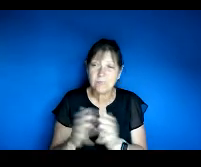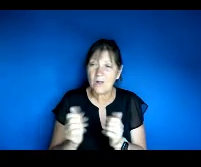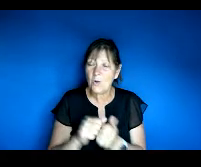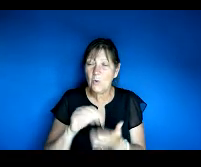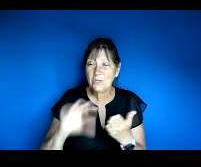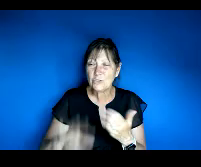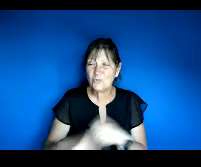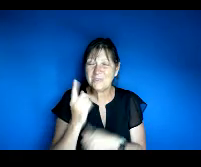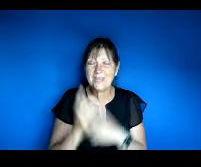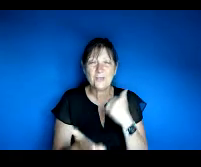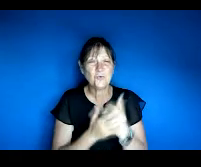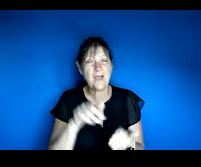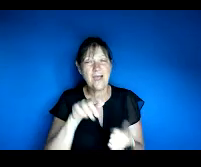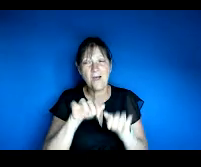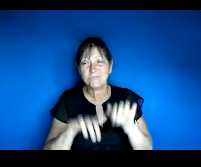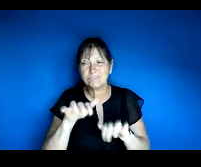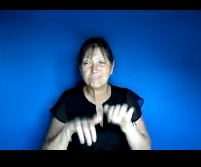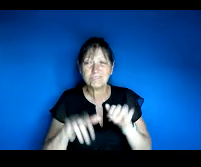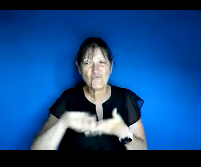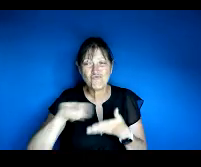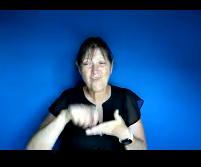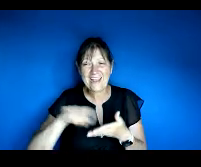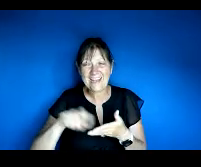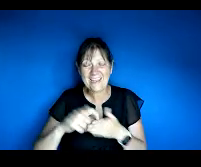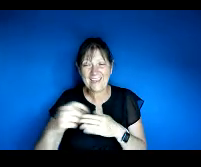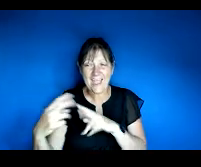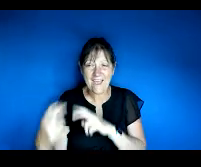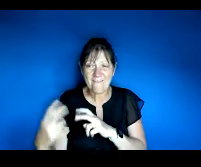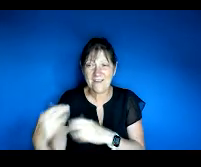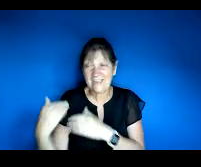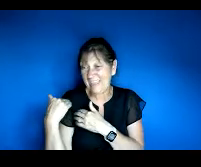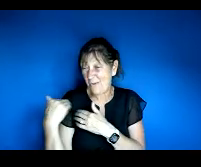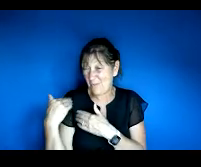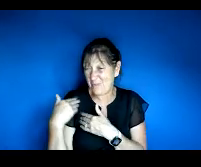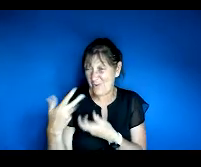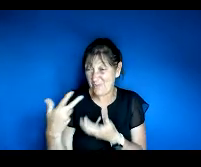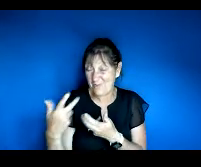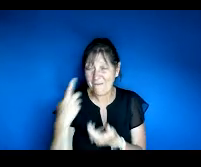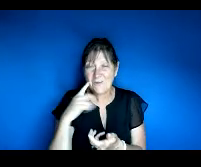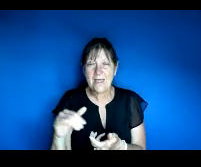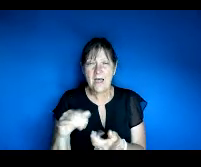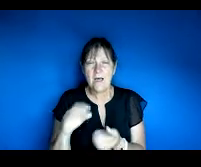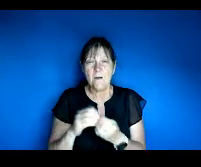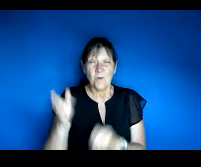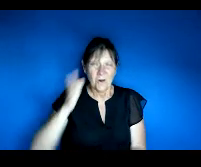And then you have somebody that you're meeting with that you can be accountable to. On the sort of more future side of things,